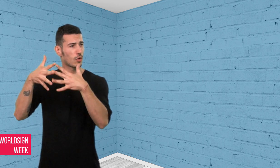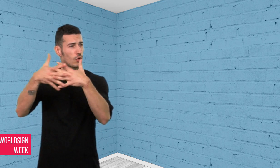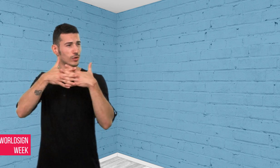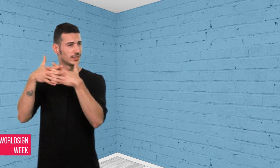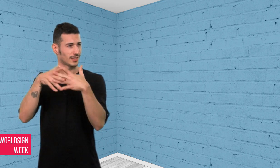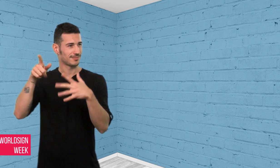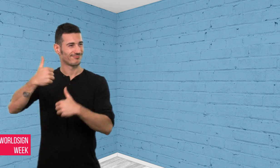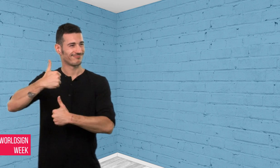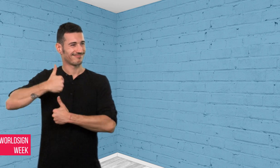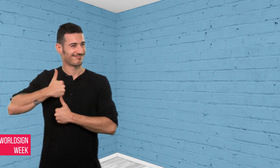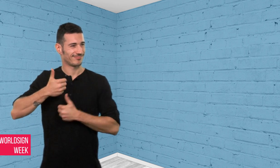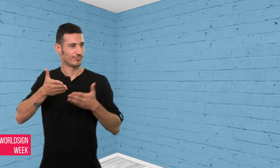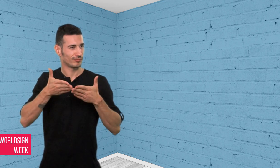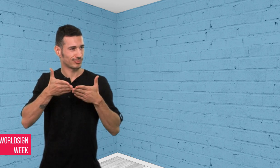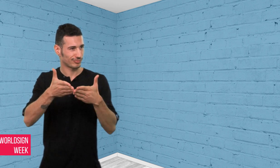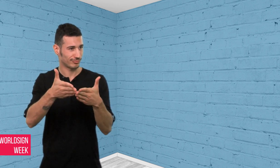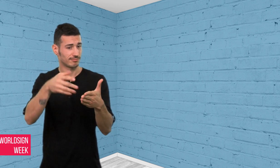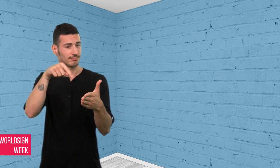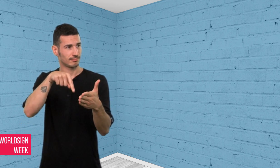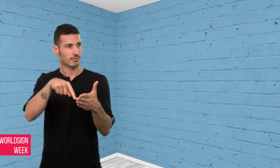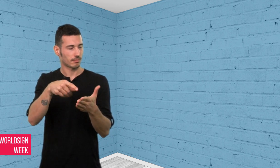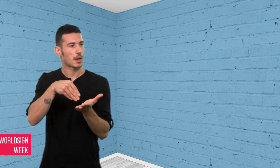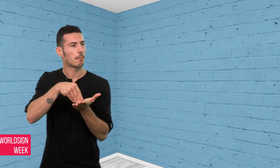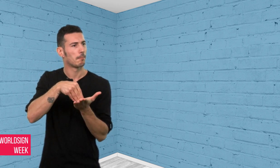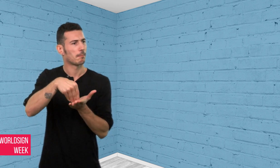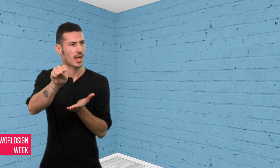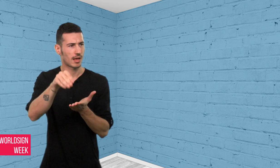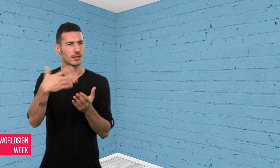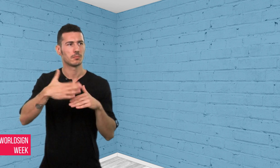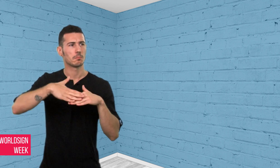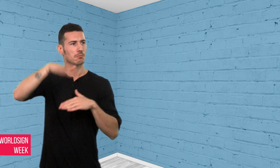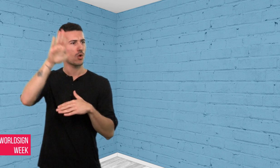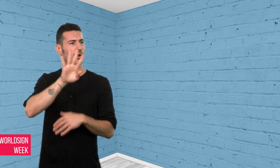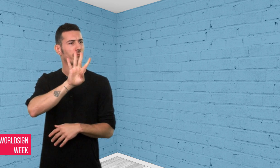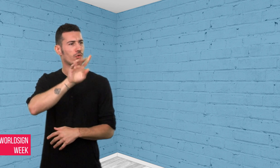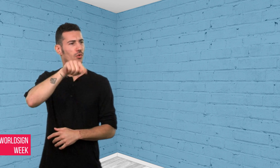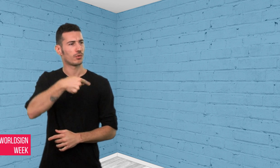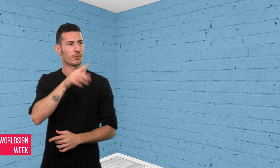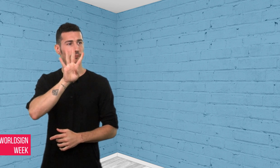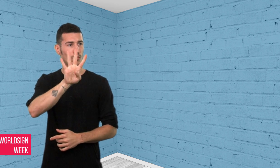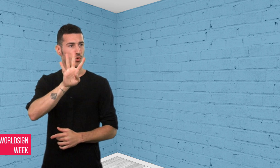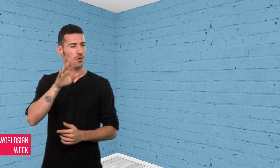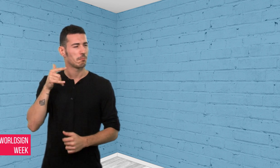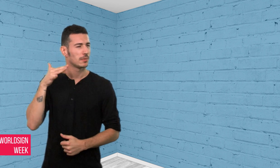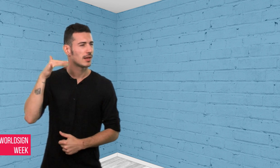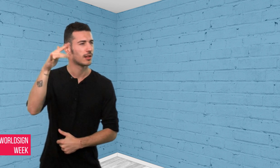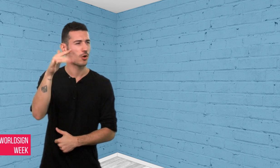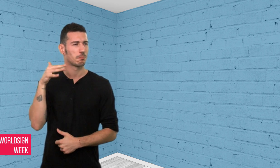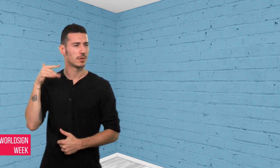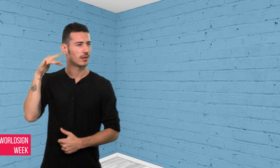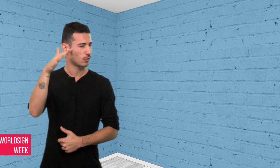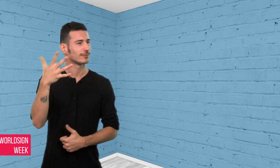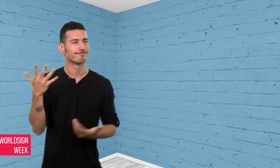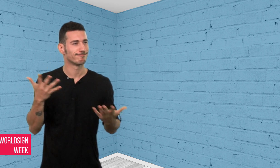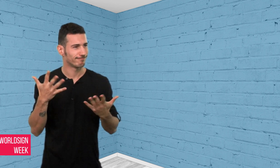US Navy just spent more than $4.4 billion on a new destroyer.